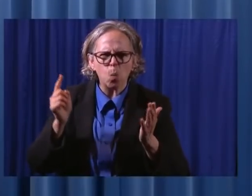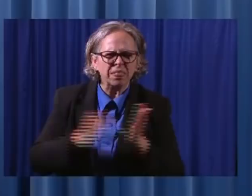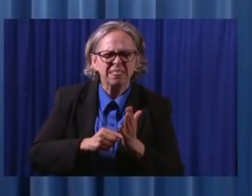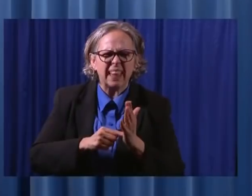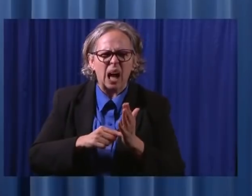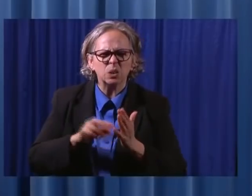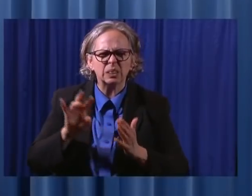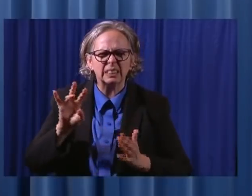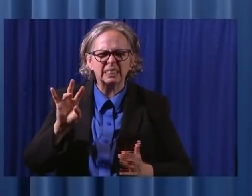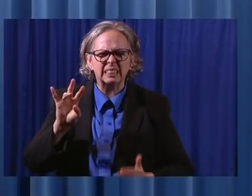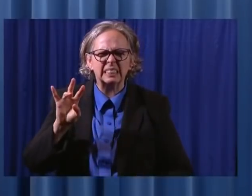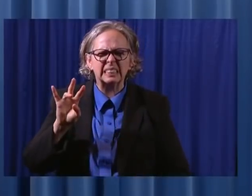RISEN 632.